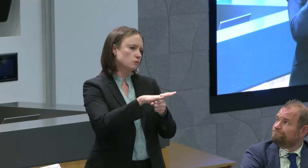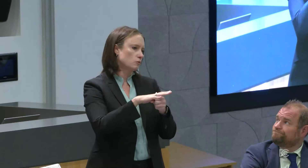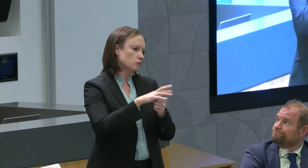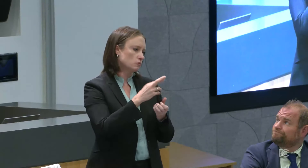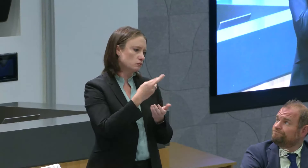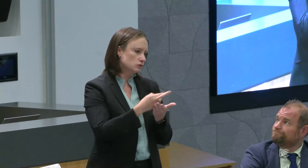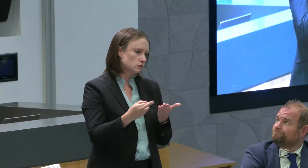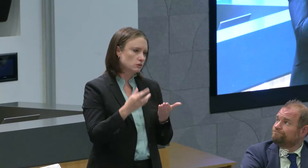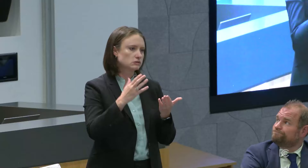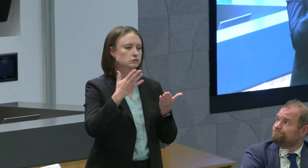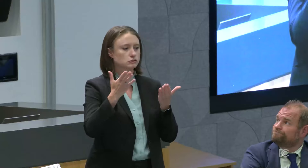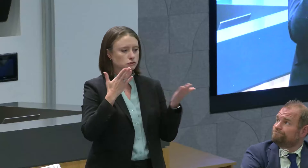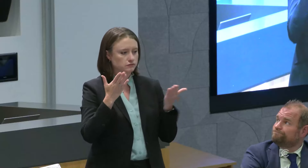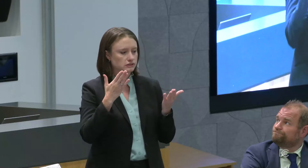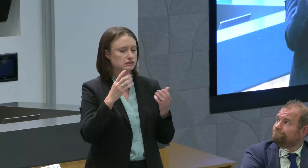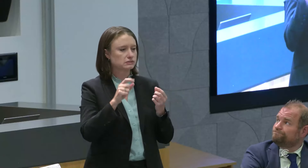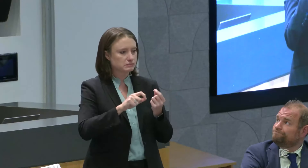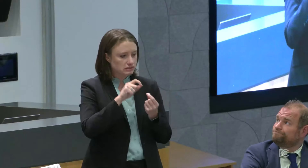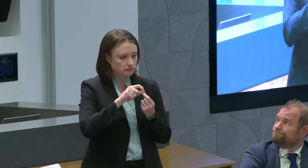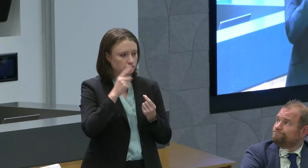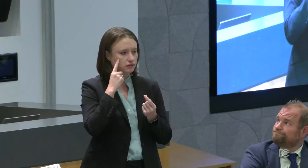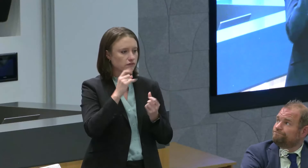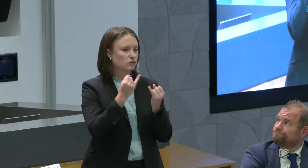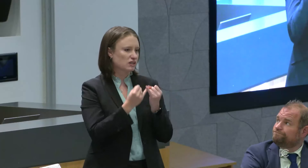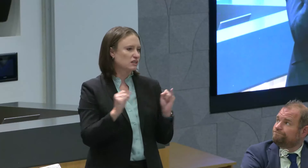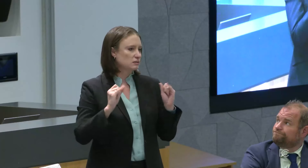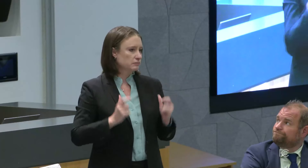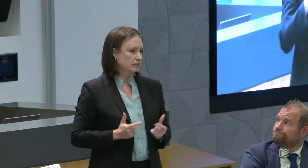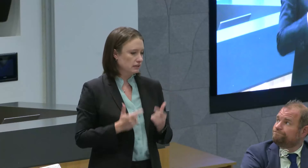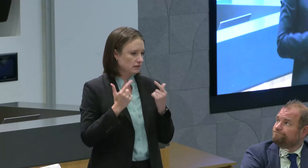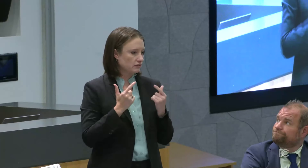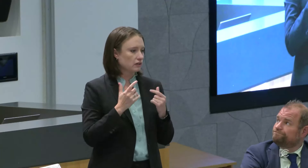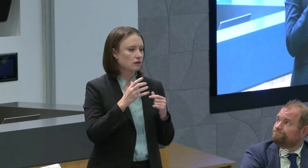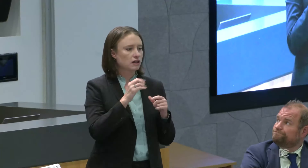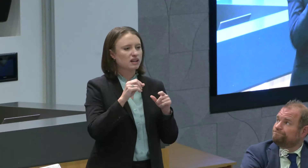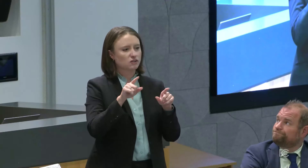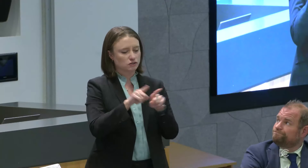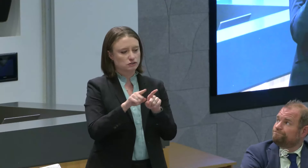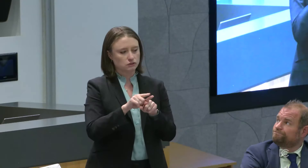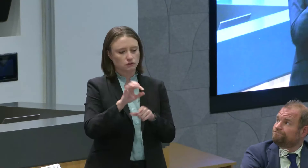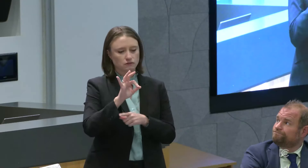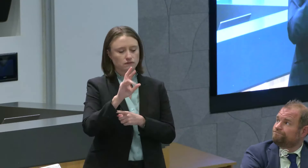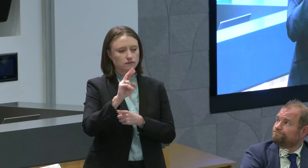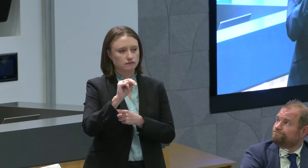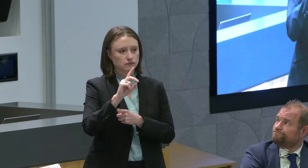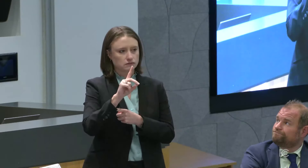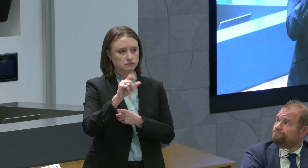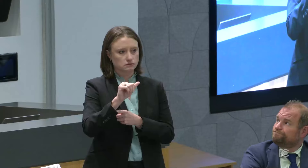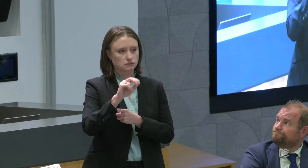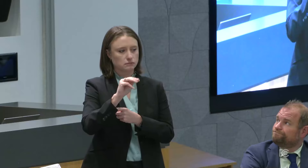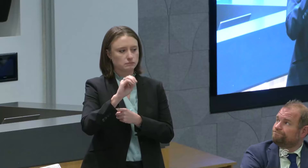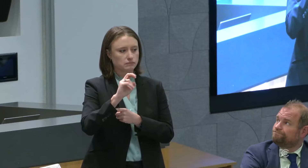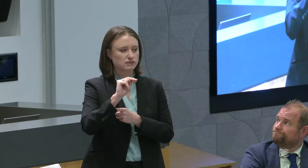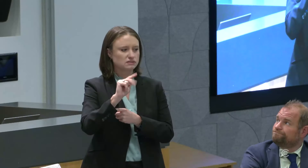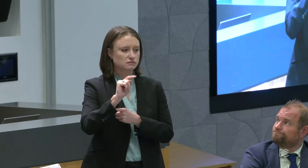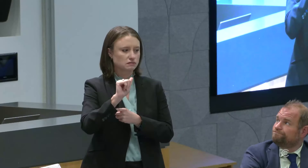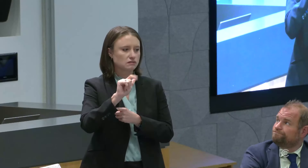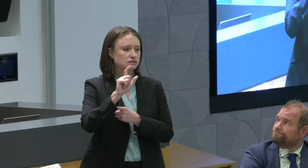AND IT'S AN INFORMATION AND REFERRAL LINE. TO BE ABLE TO CONNECT PEOPLE TO LOCAL RESOURCES AND SERVICES.